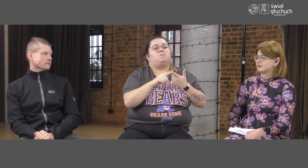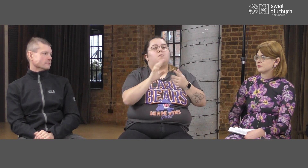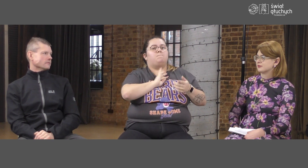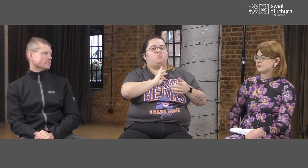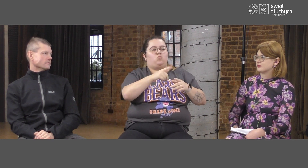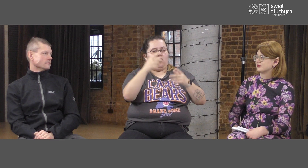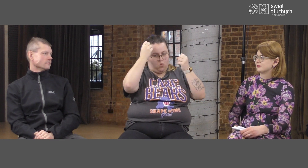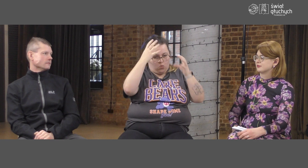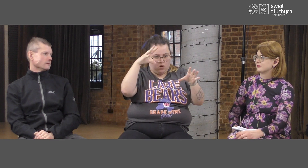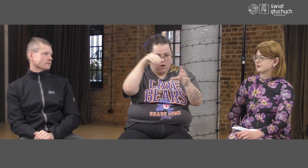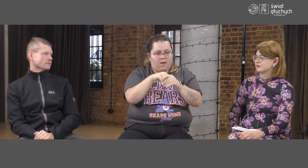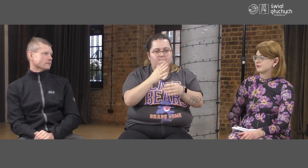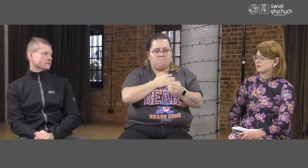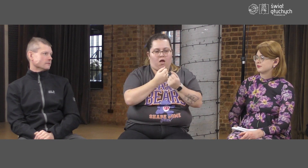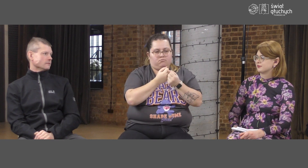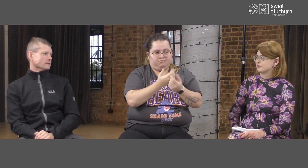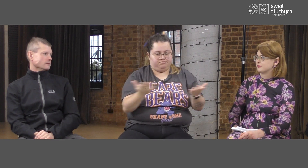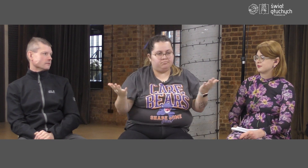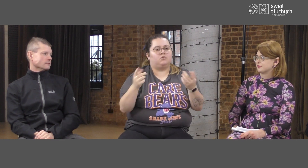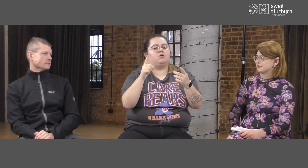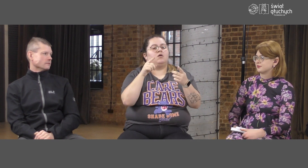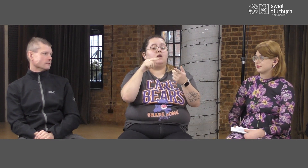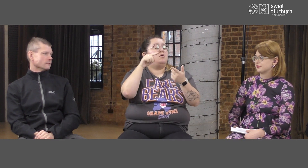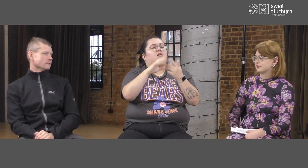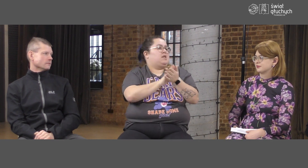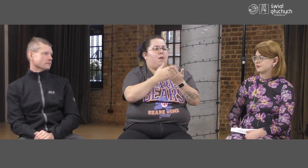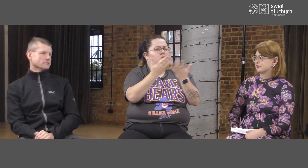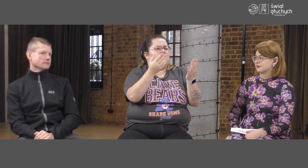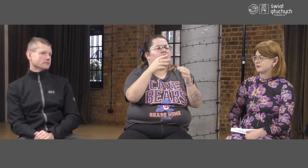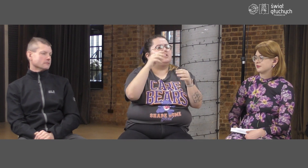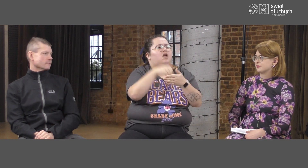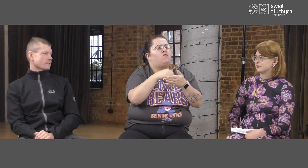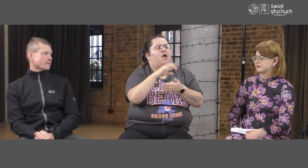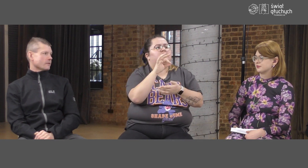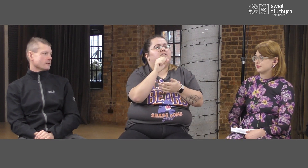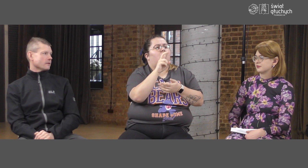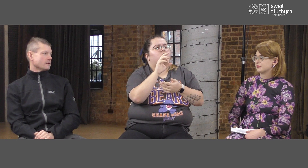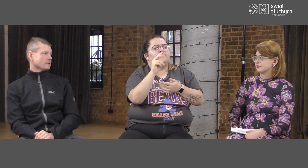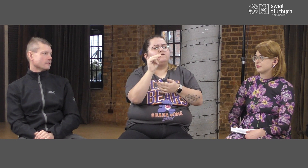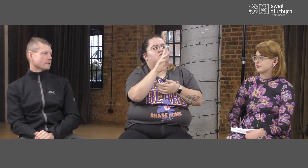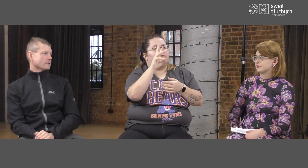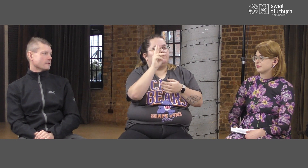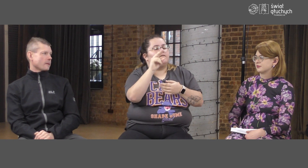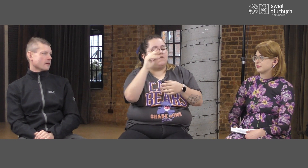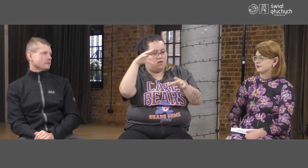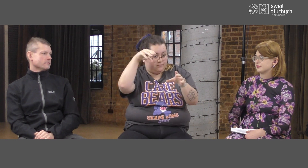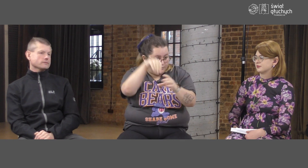my culture and within it, many aspects like behavior, etiquette.